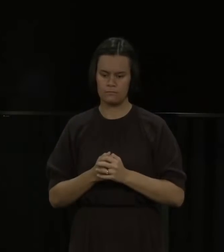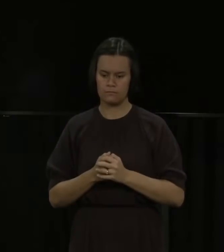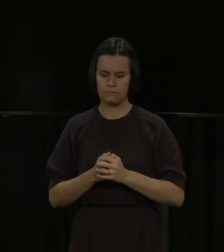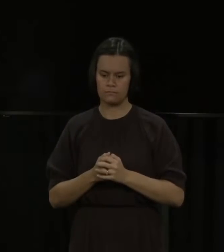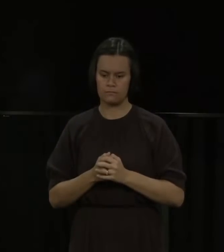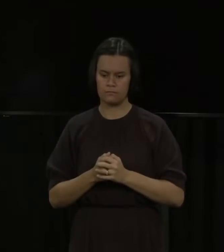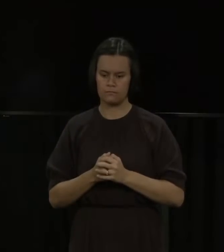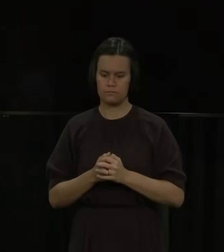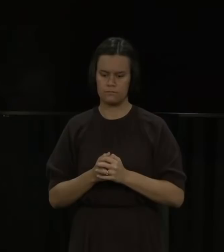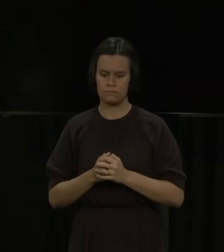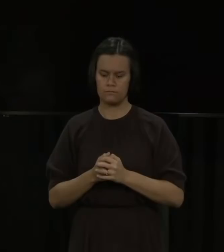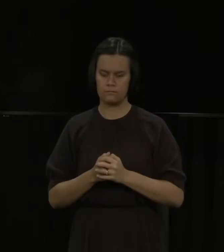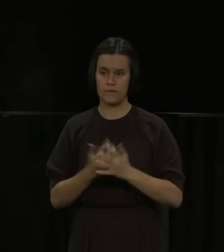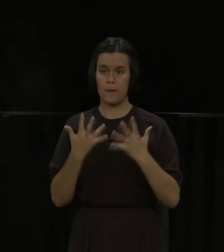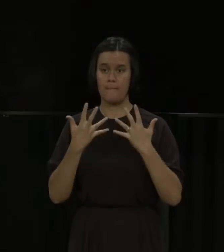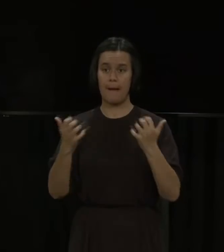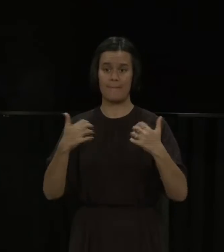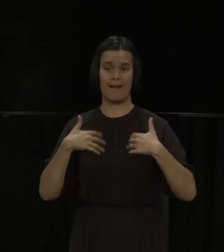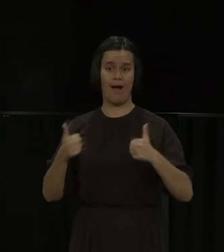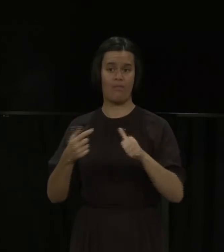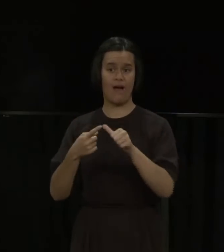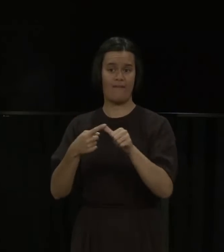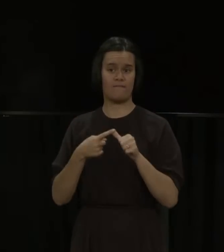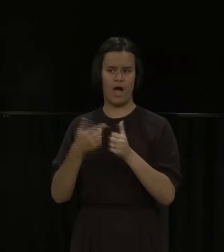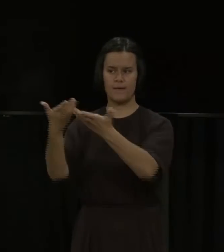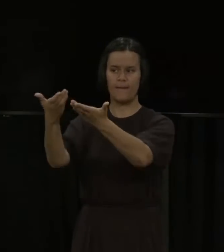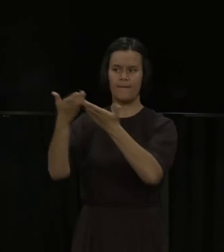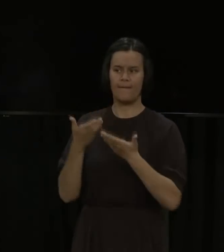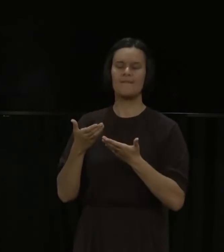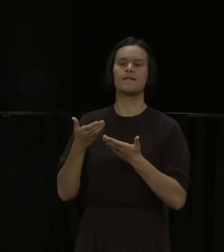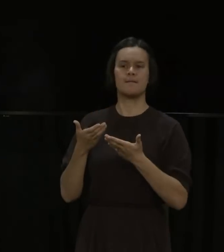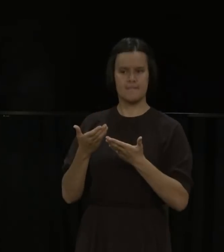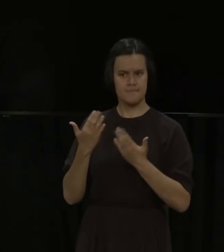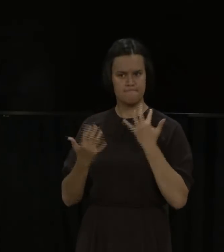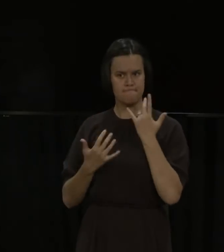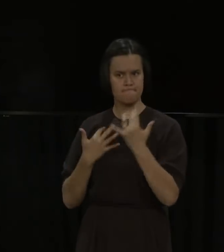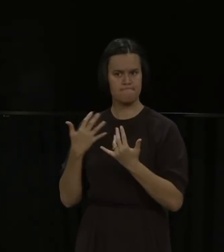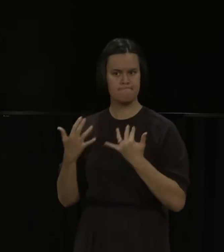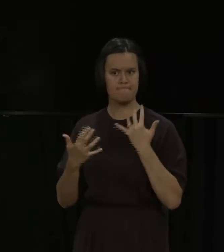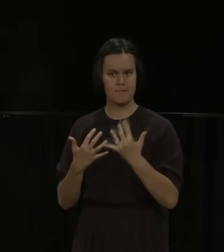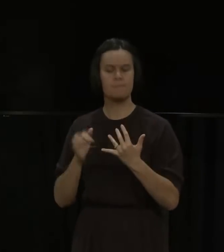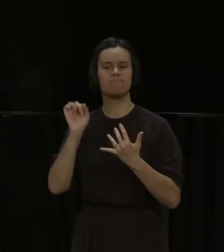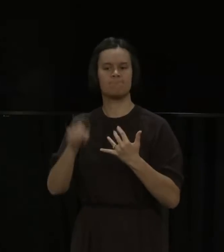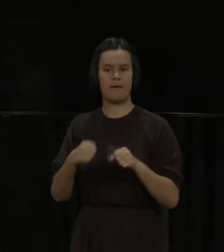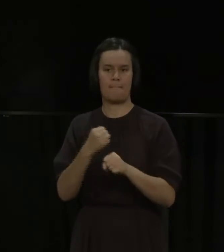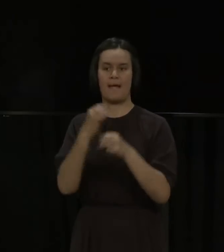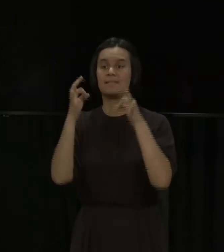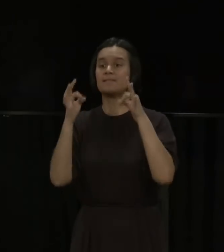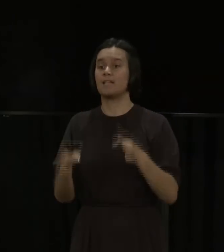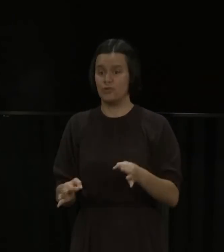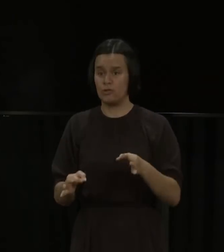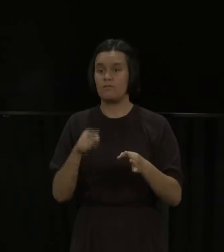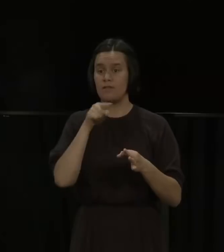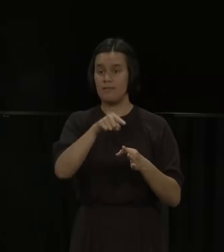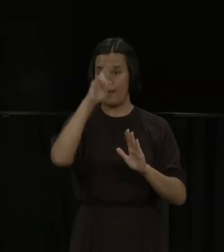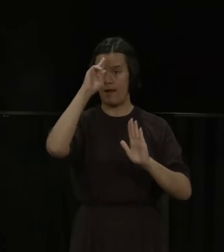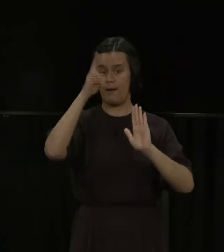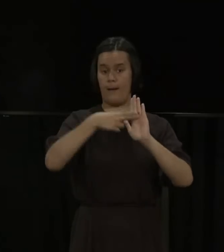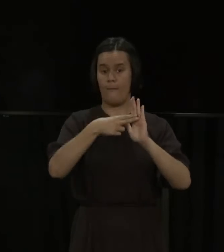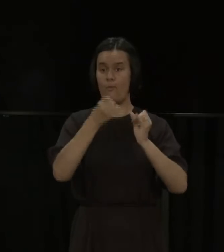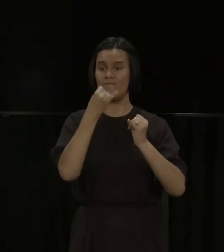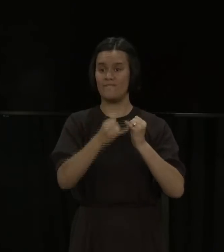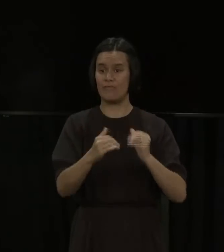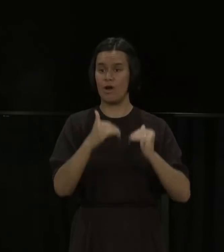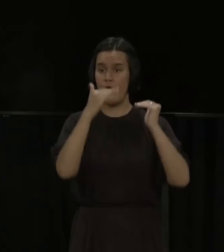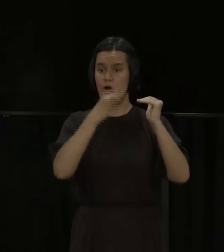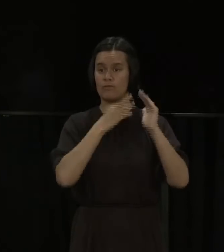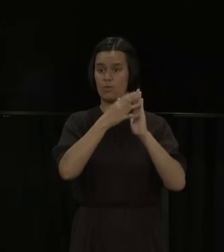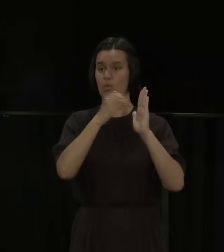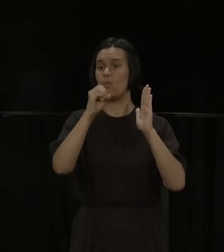been doing on their own, occult